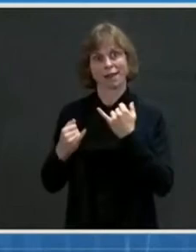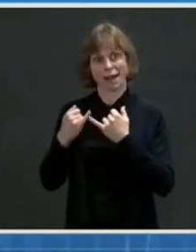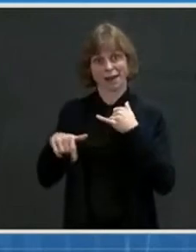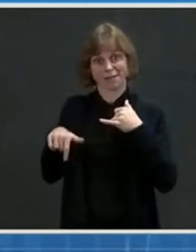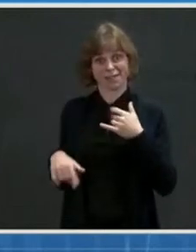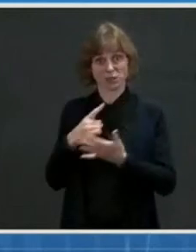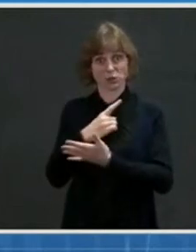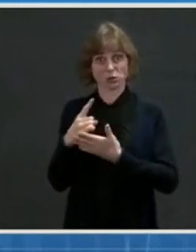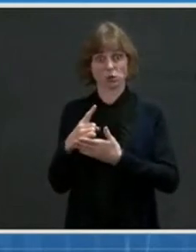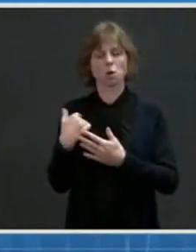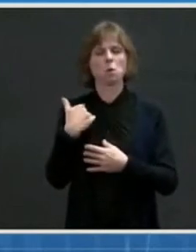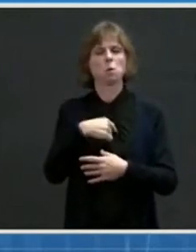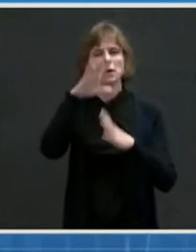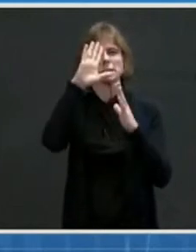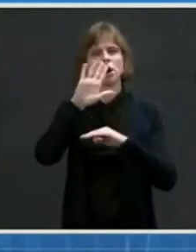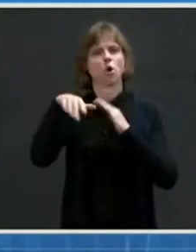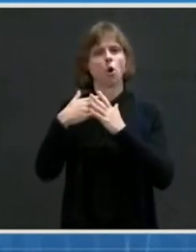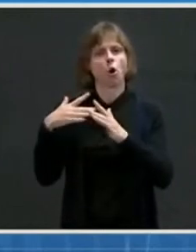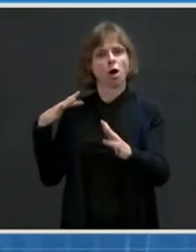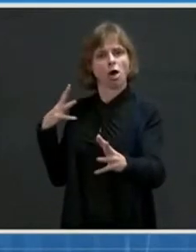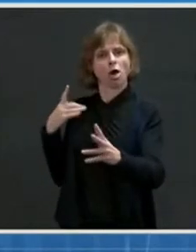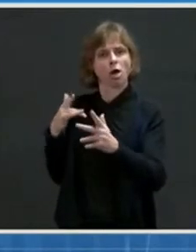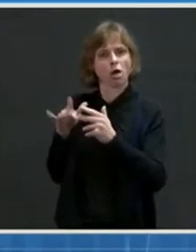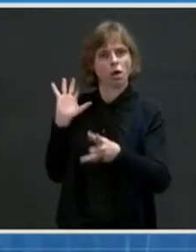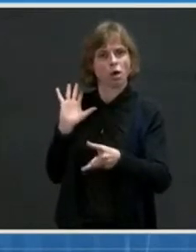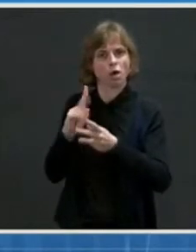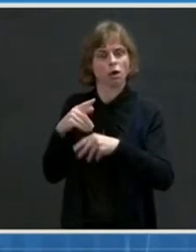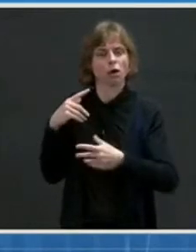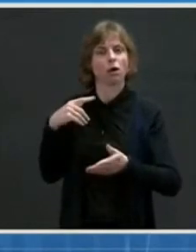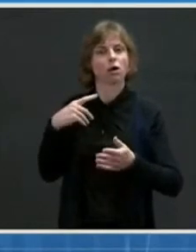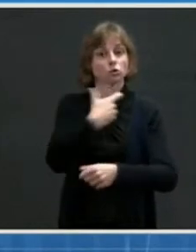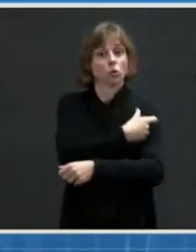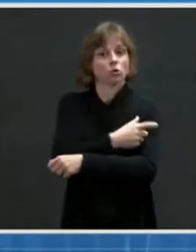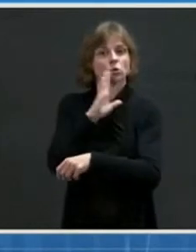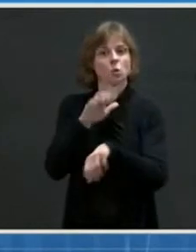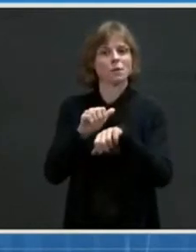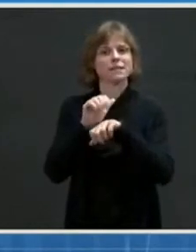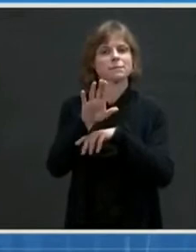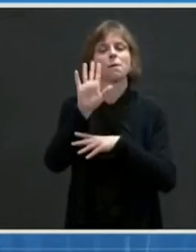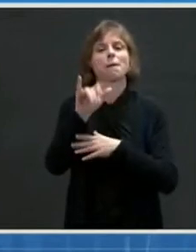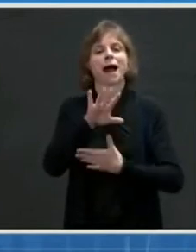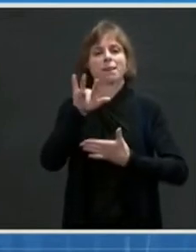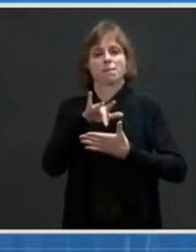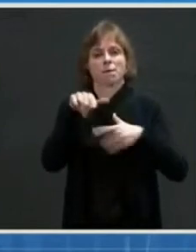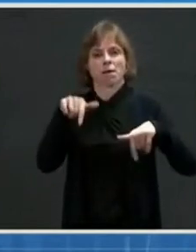THE END OF THIS WEEK.